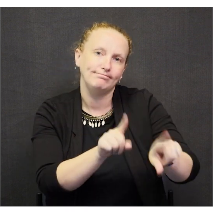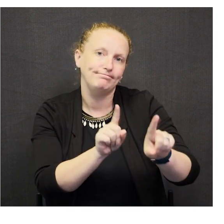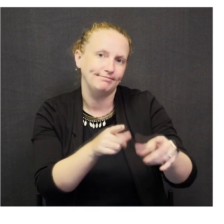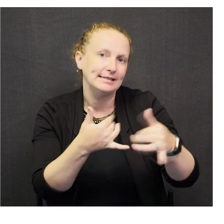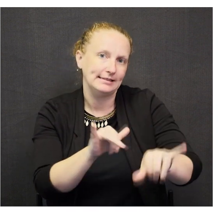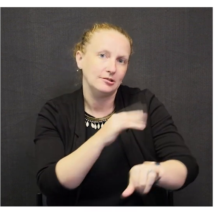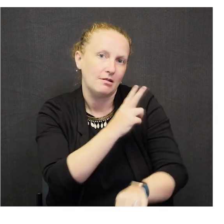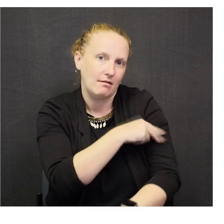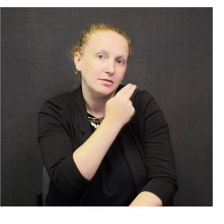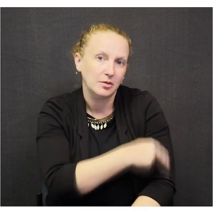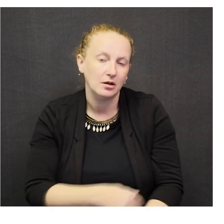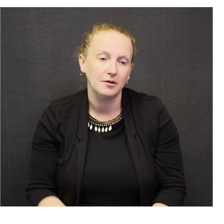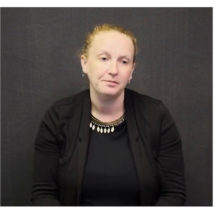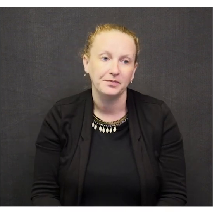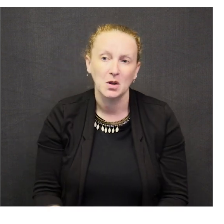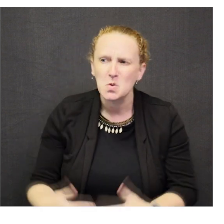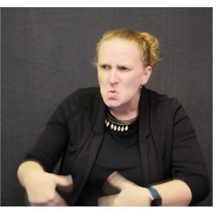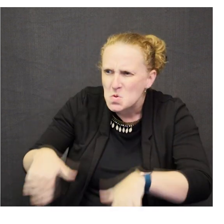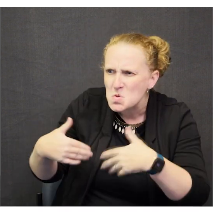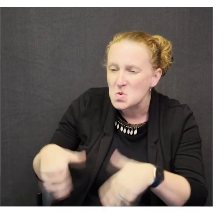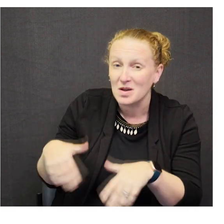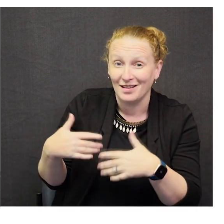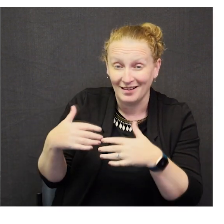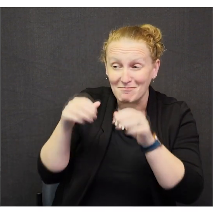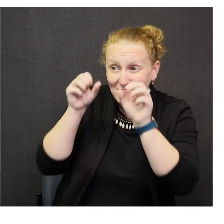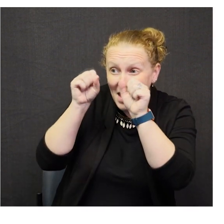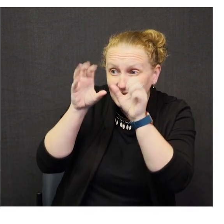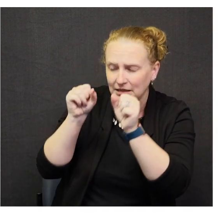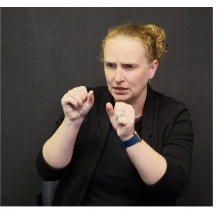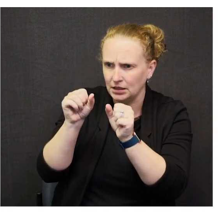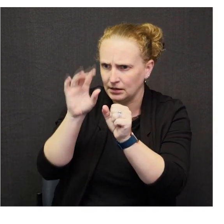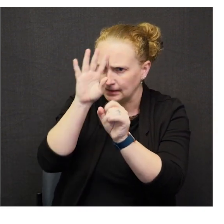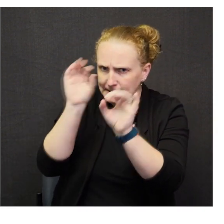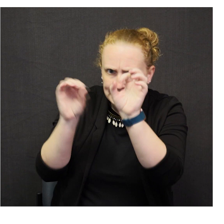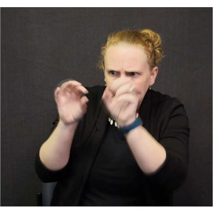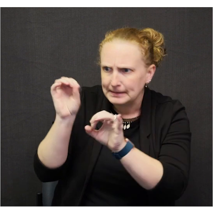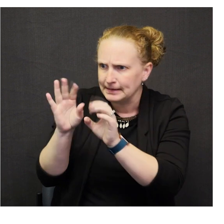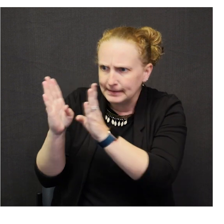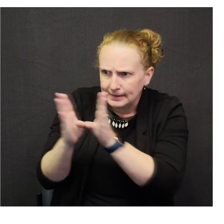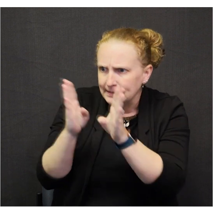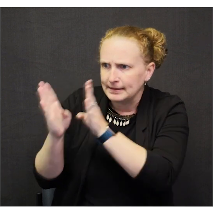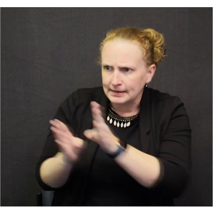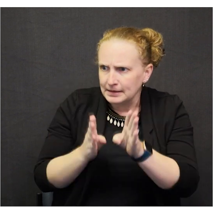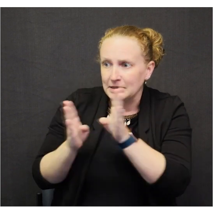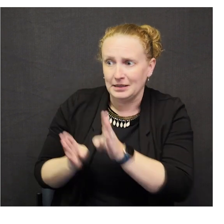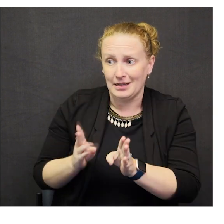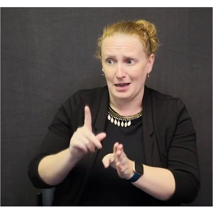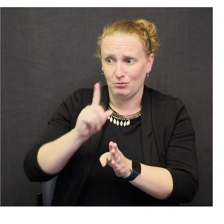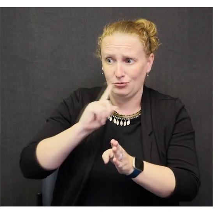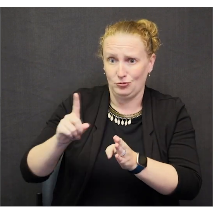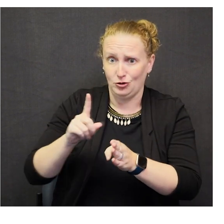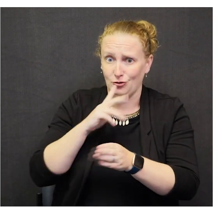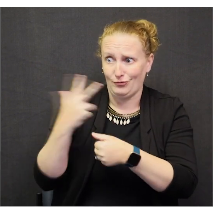amazing organization and I believe must have been very stressful required working around the clock.